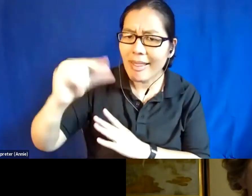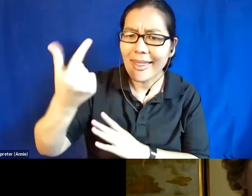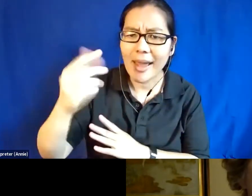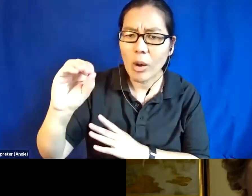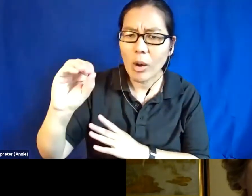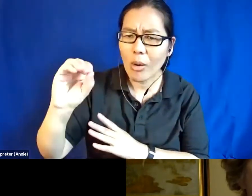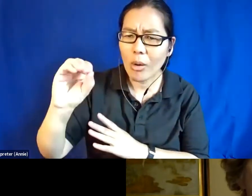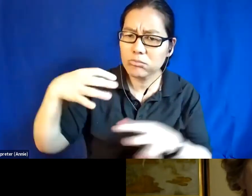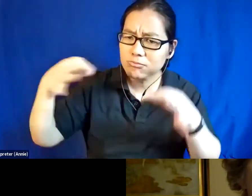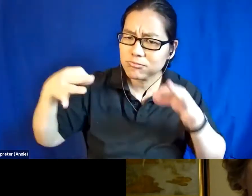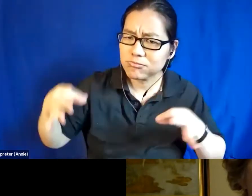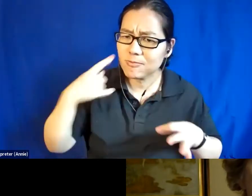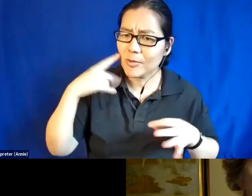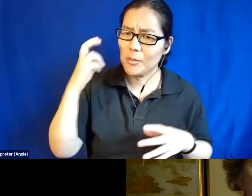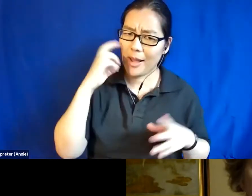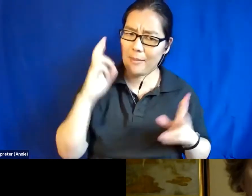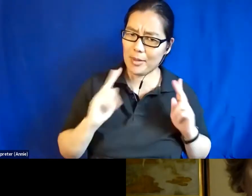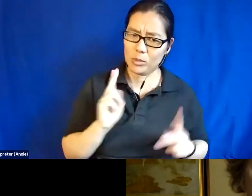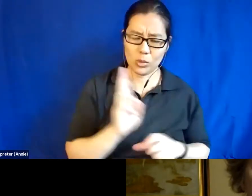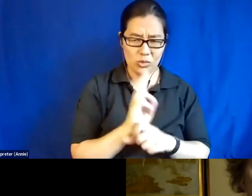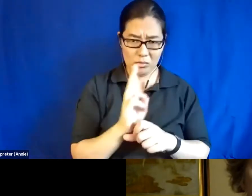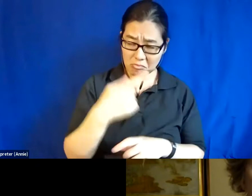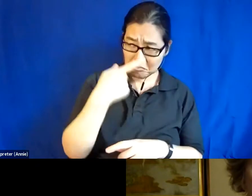use. You want to tell us about that and introduce yourself?